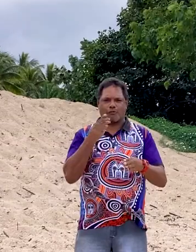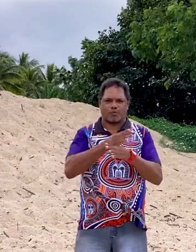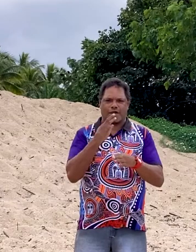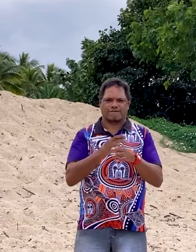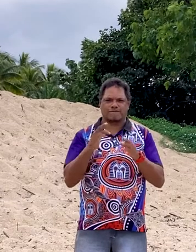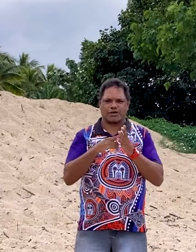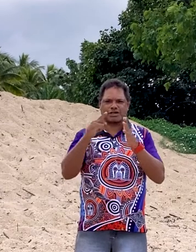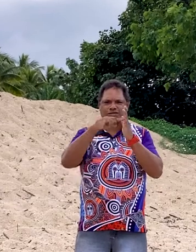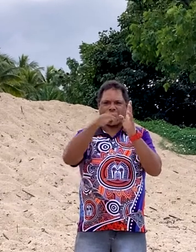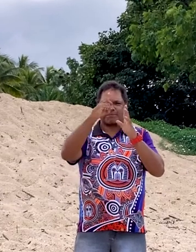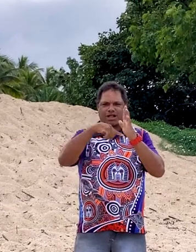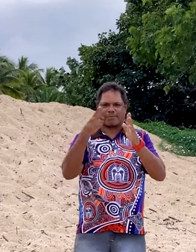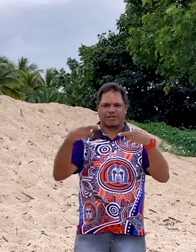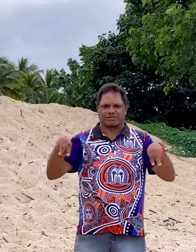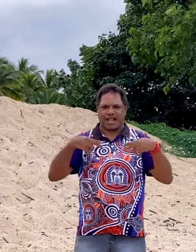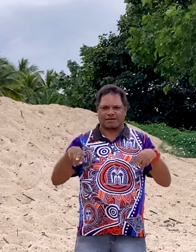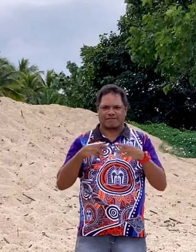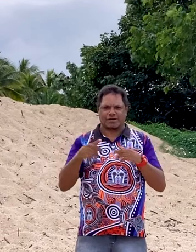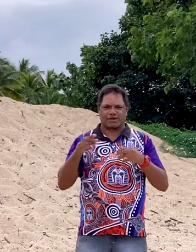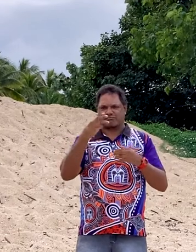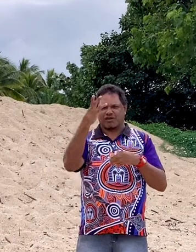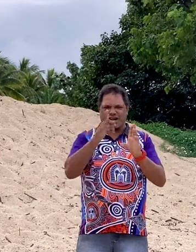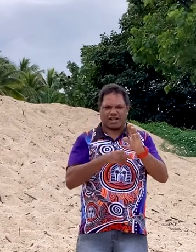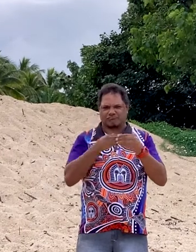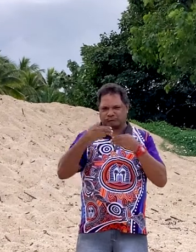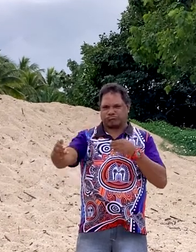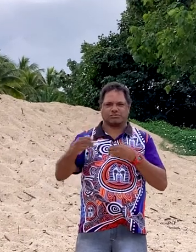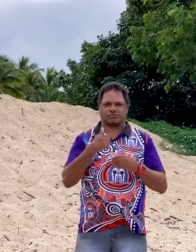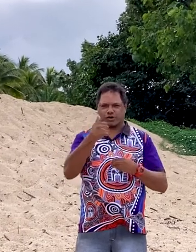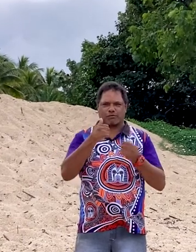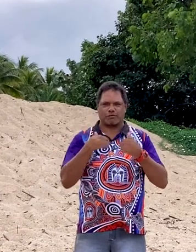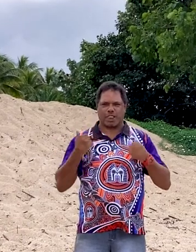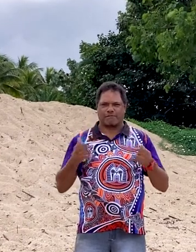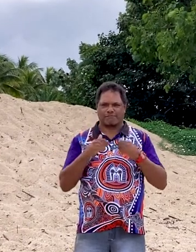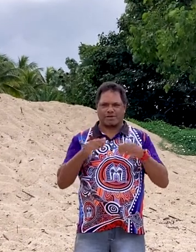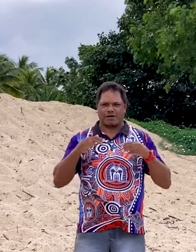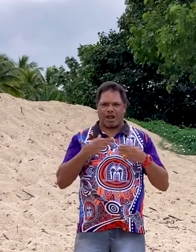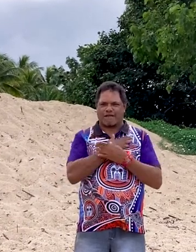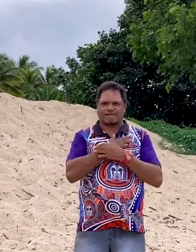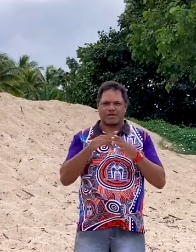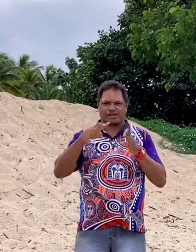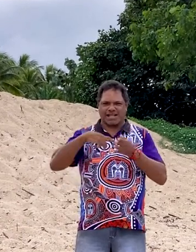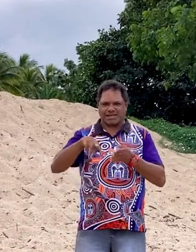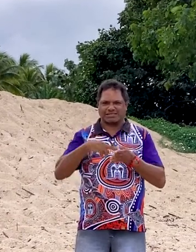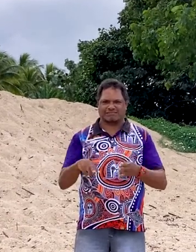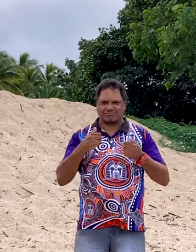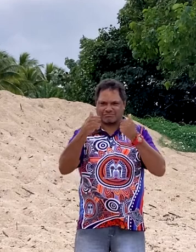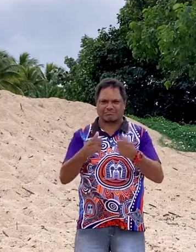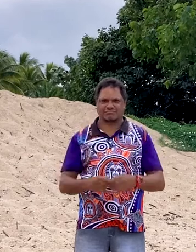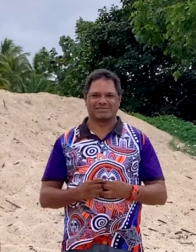I have been dancing for 3 years with the Tjapukai Dance group and I love doing that.